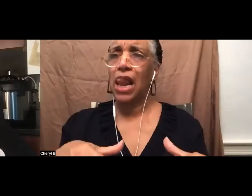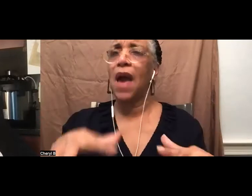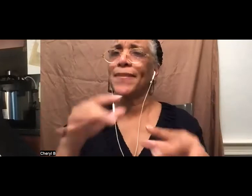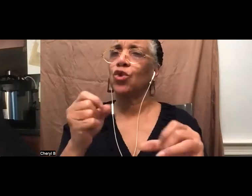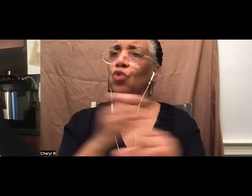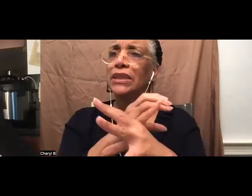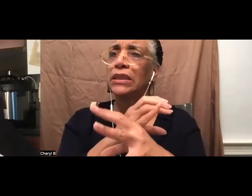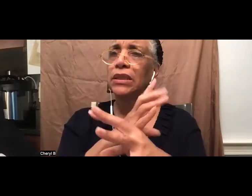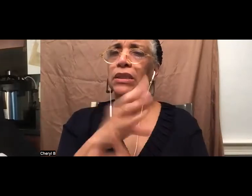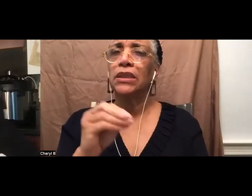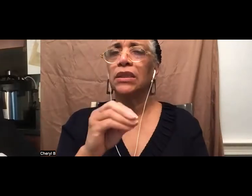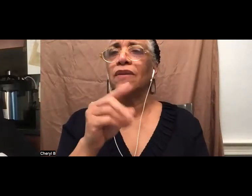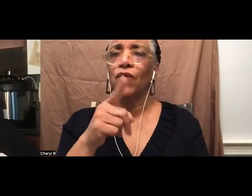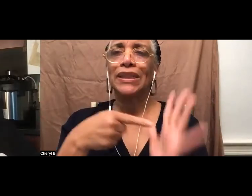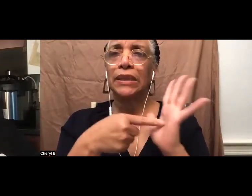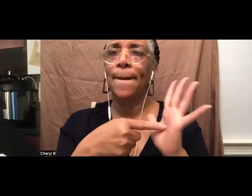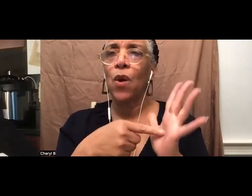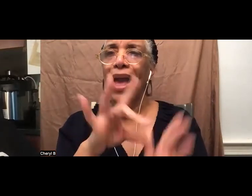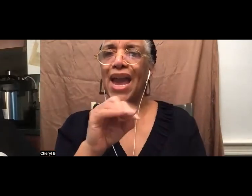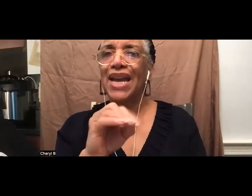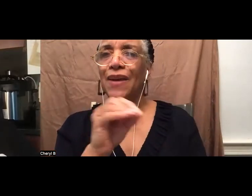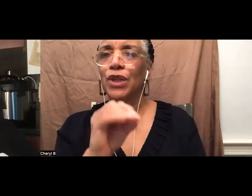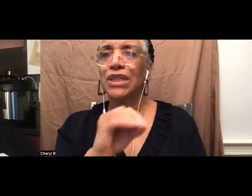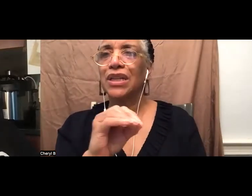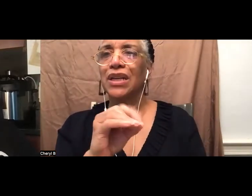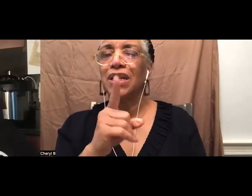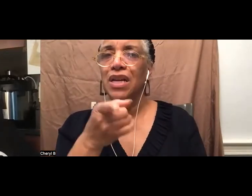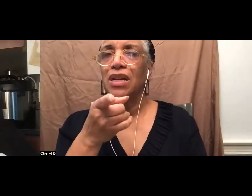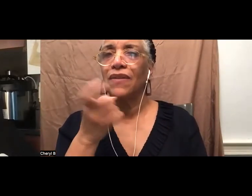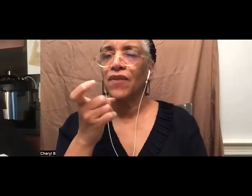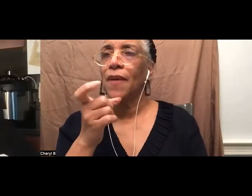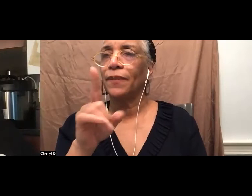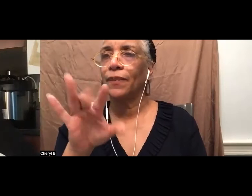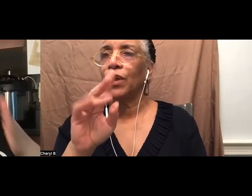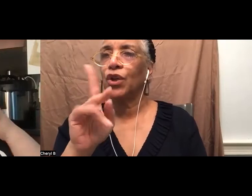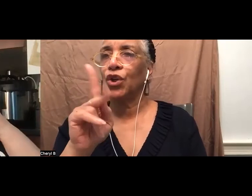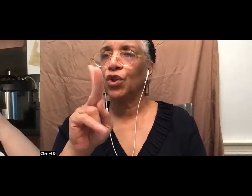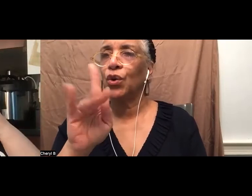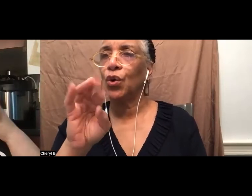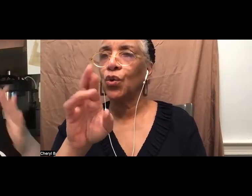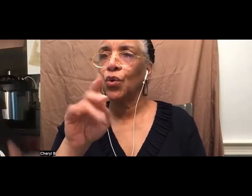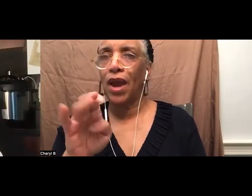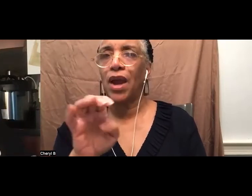Ukraine. Lebanon was already in a famine before the war began.